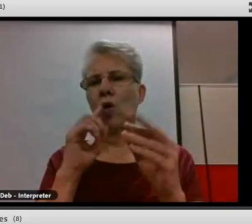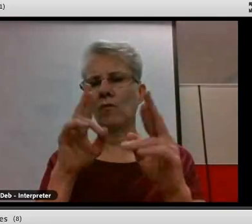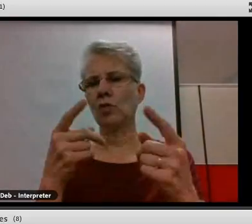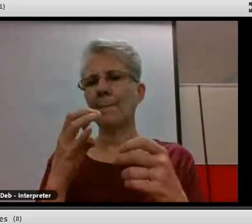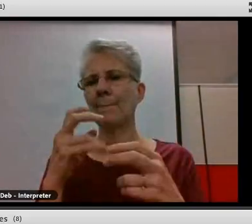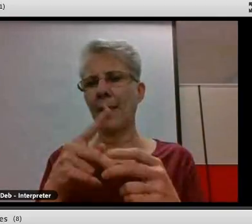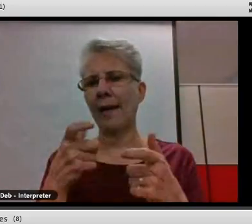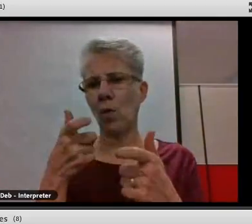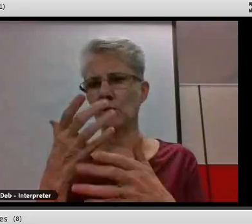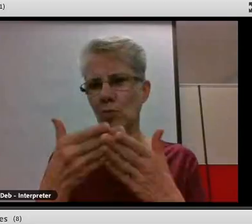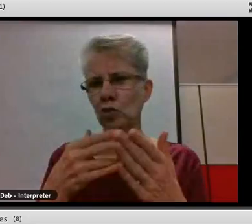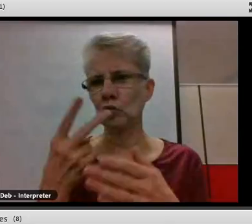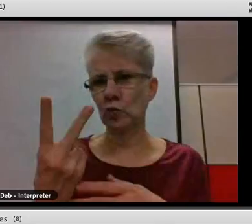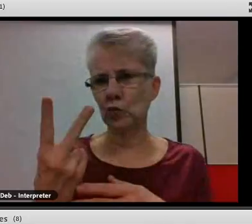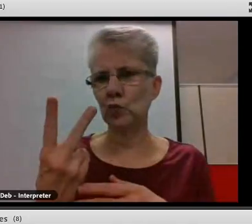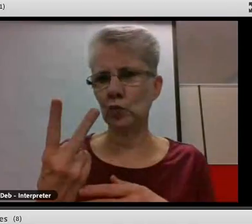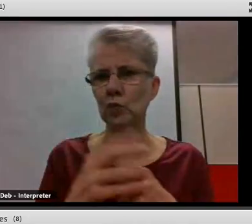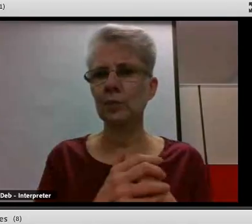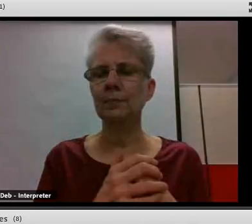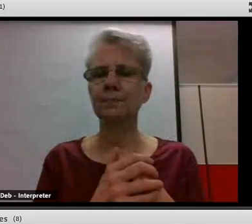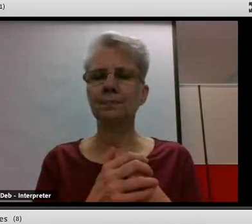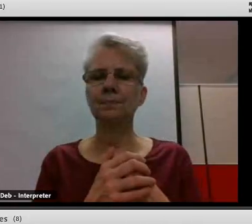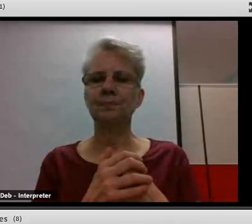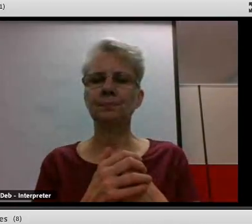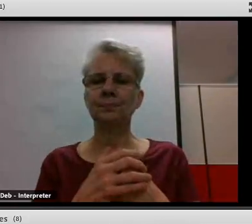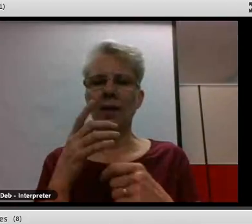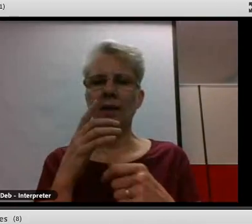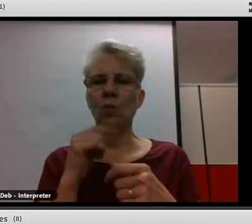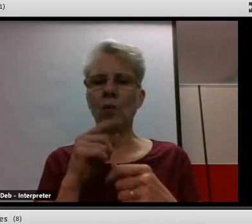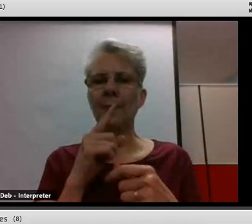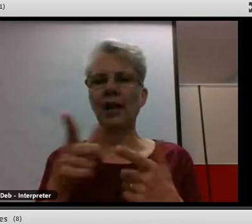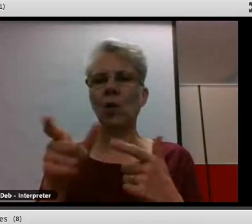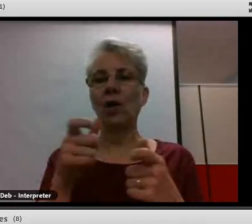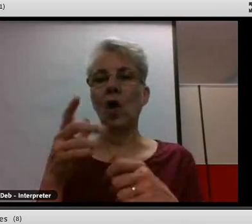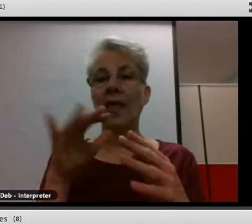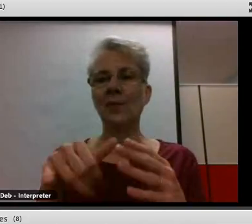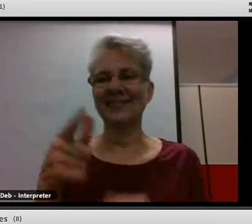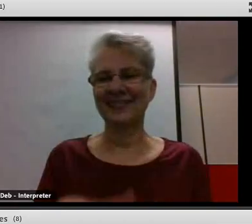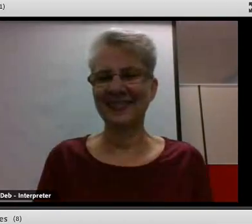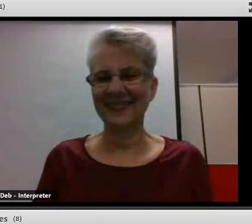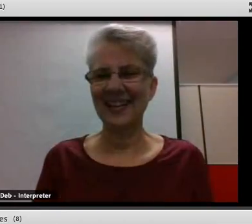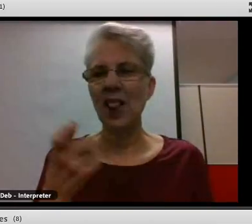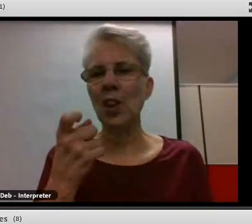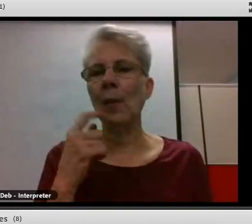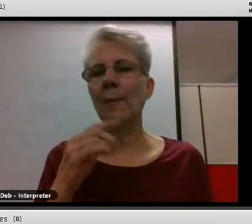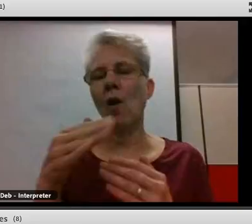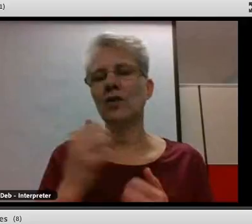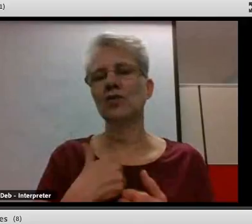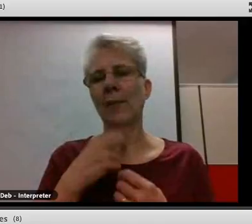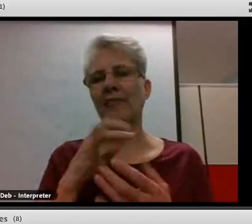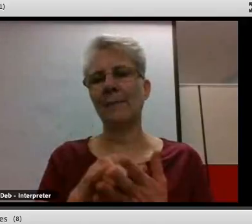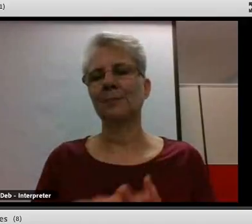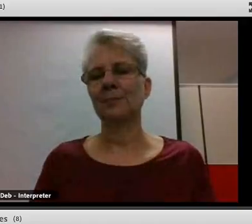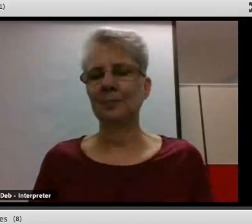it takes your website and shows you kind of a before and after and it shows you what was wrong and what was fixed.